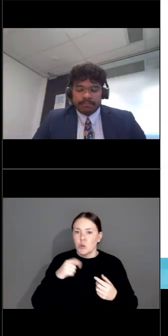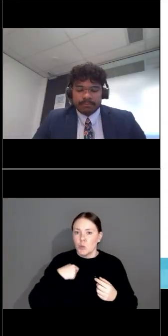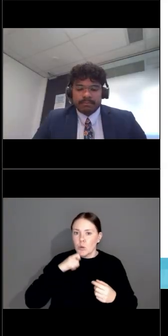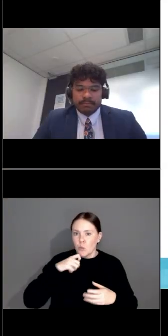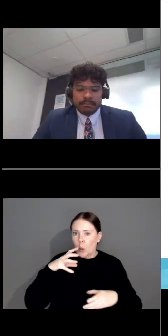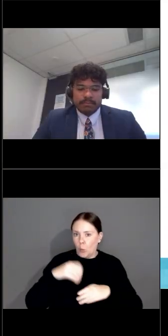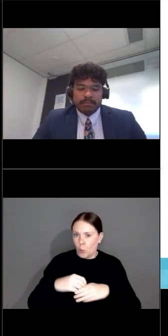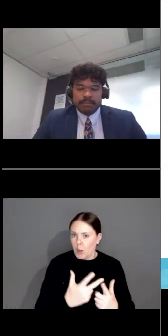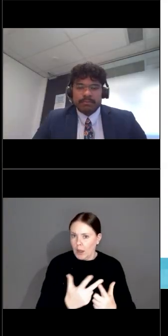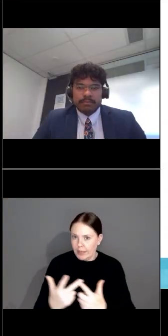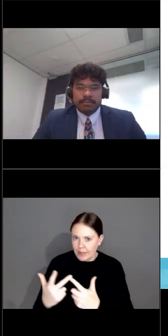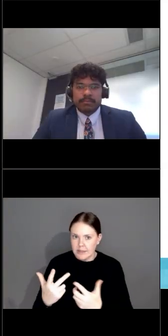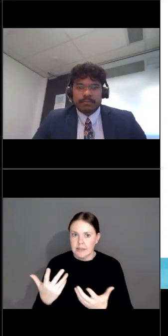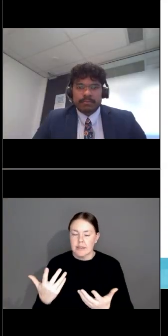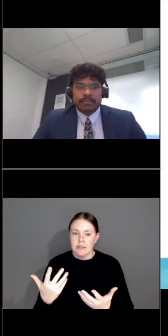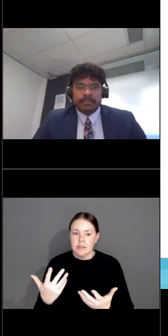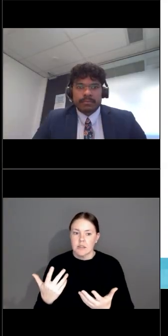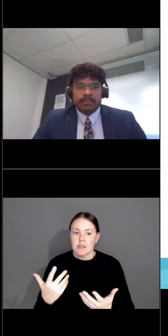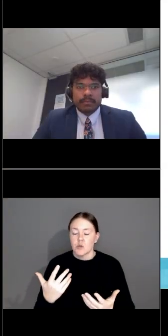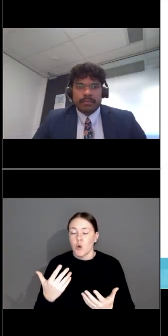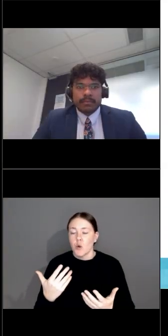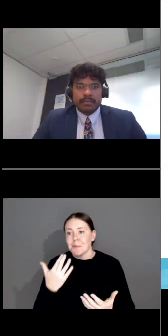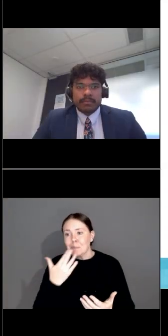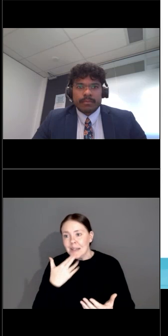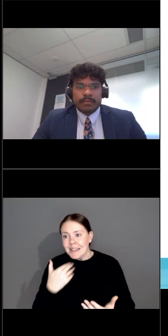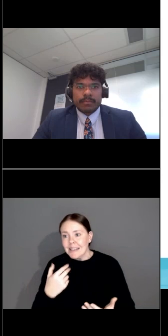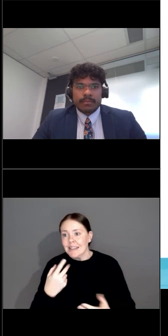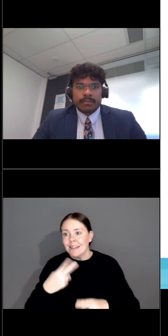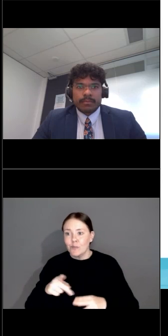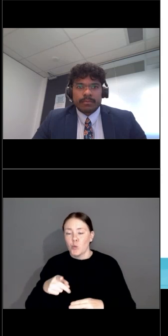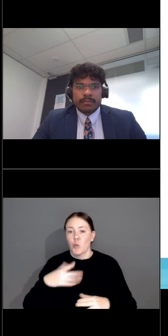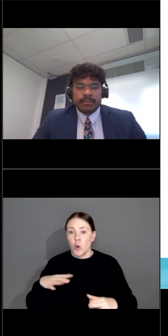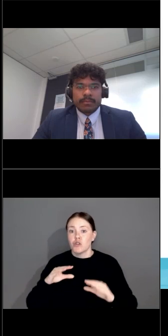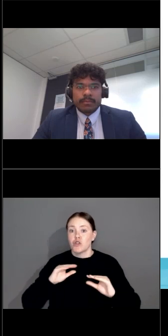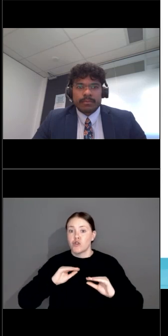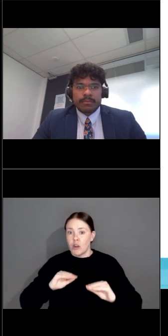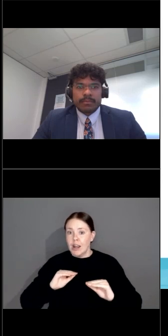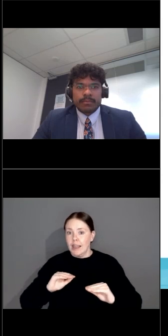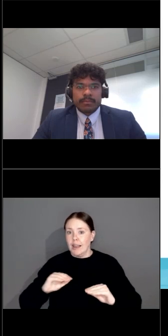send an email to us to say you would like training um and we're we're very fortunate because we have